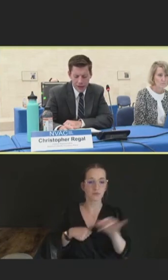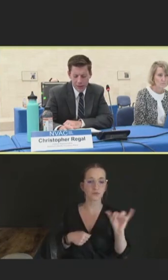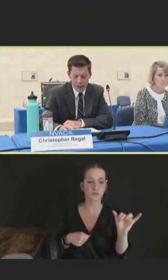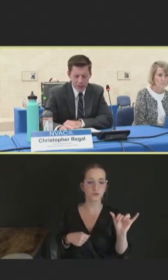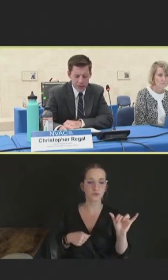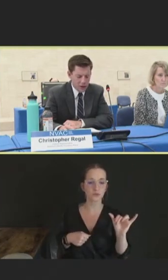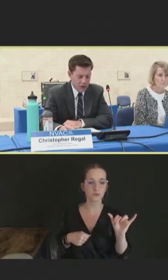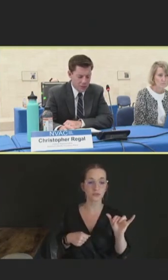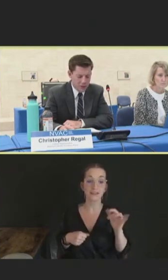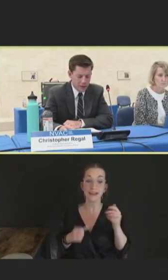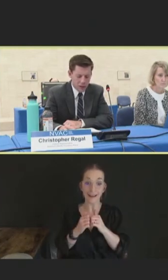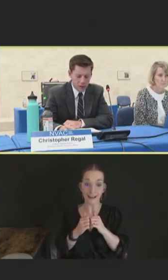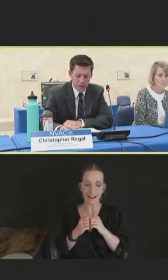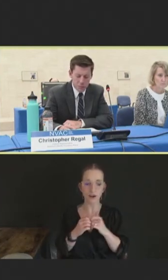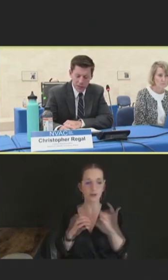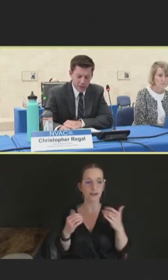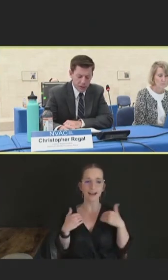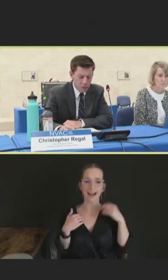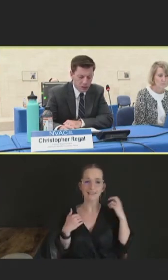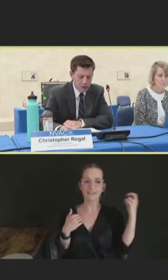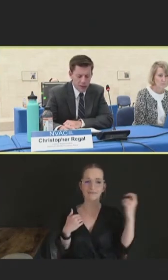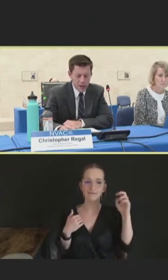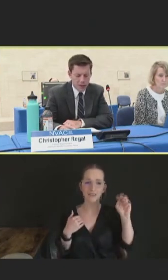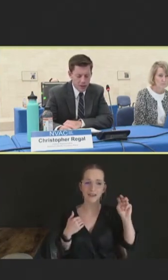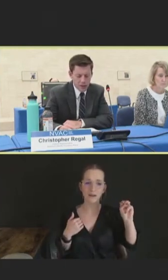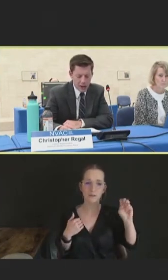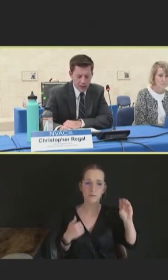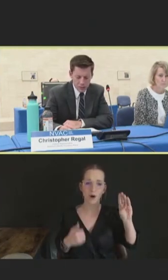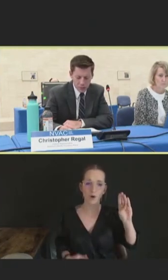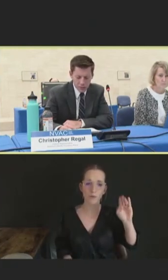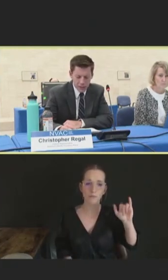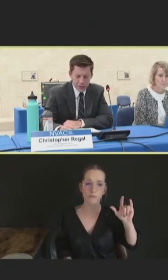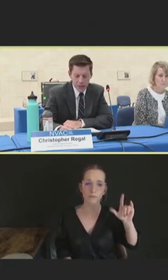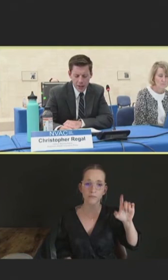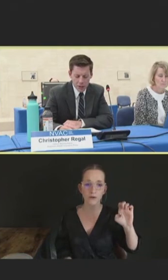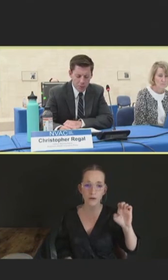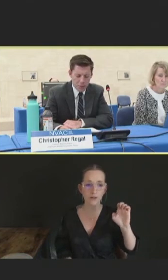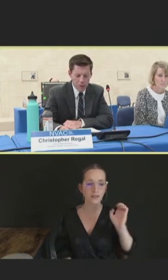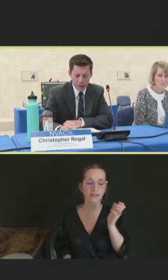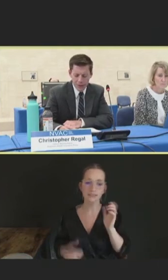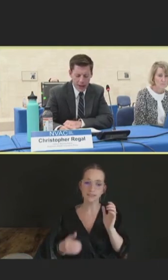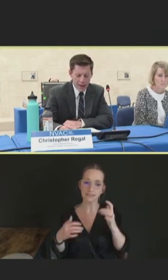and events that target specific communities such as back-to-school events to promote easy access.